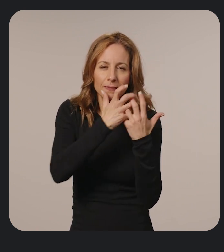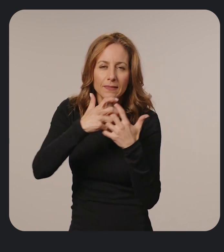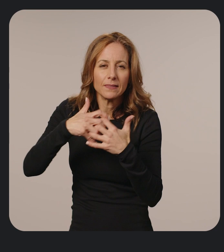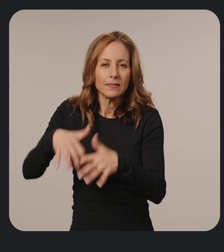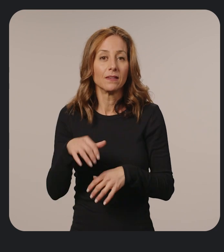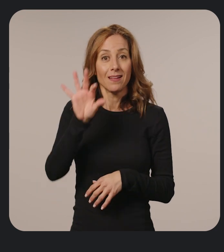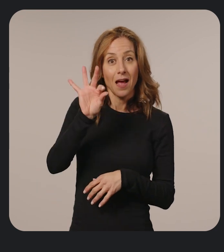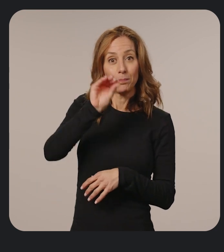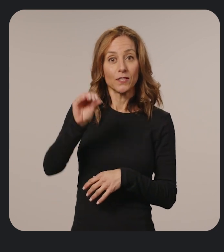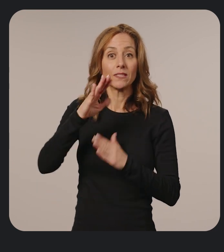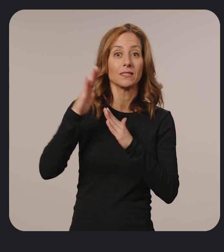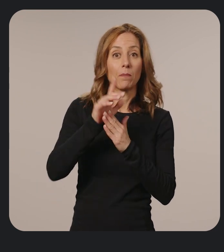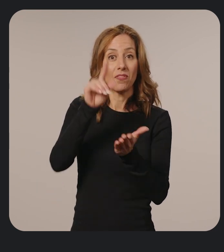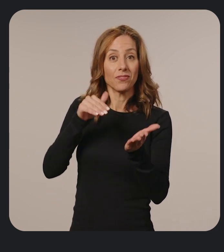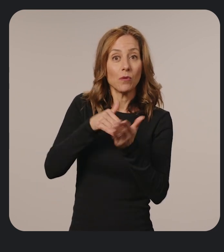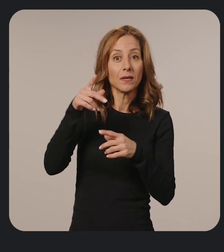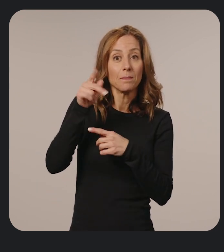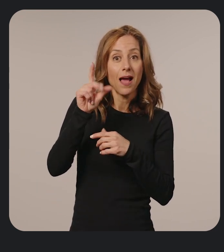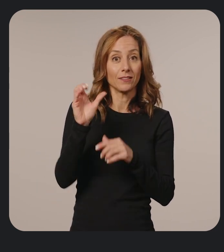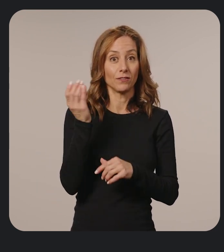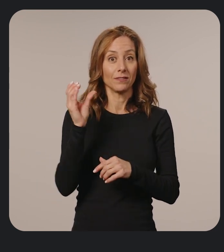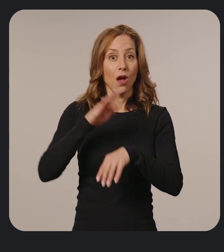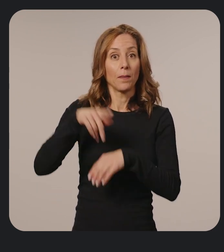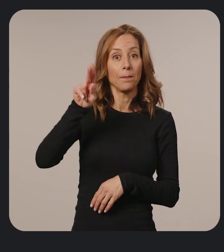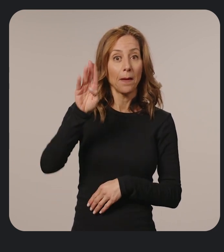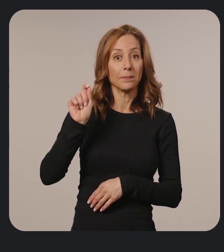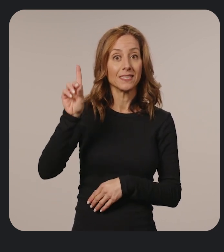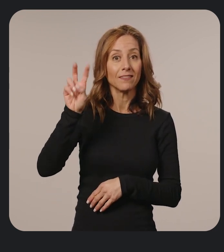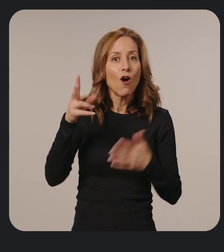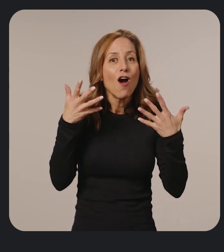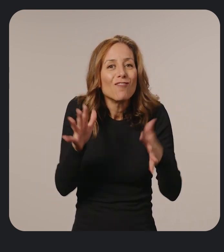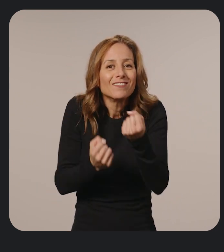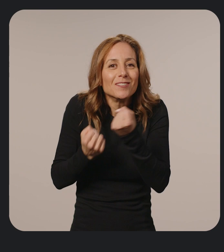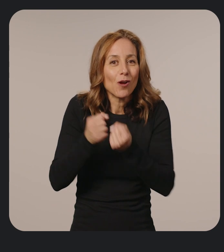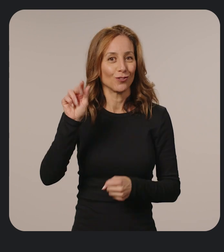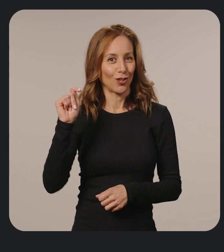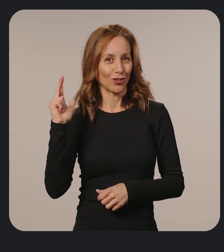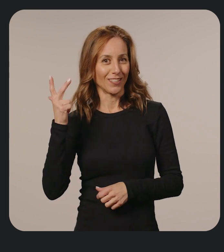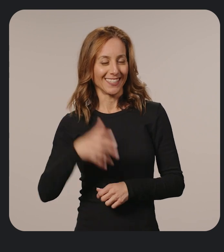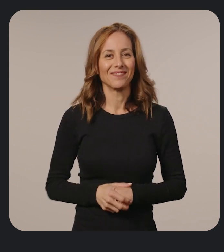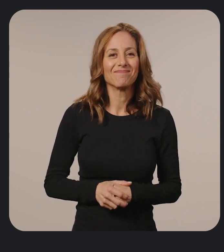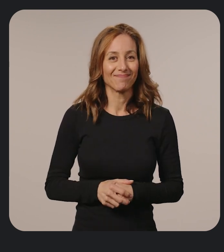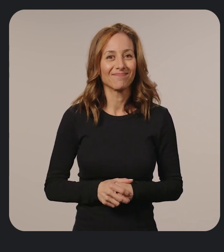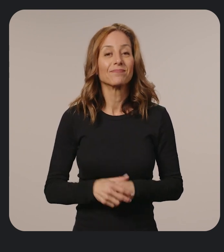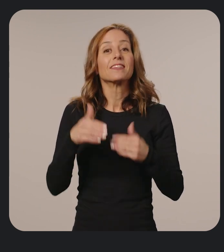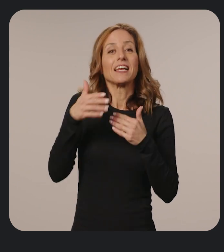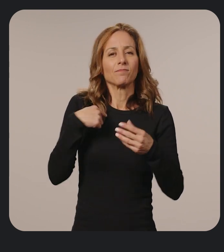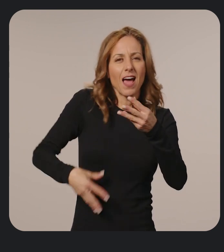99% of the top 1,000 packages on pub.dev already support Dart 3.